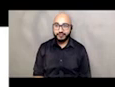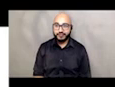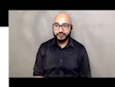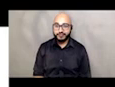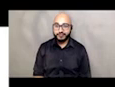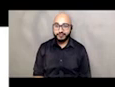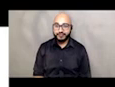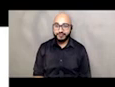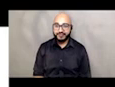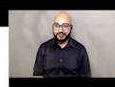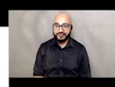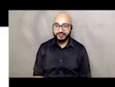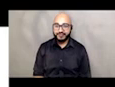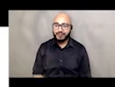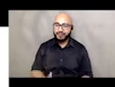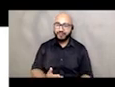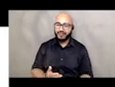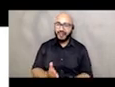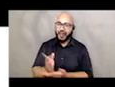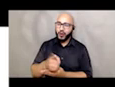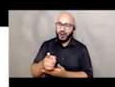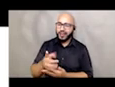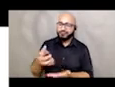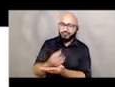Go ahead and give you guys a few more seconds, just think about a few more questions, maybe you may have.